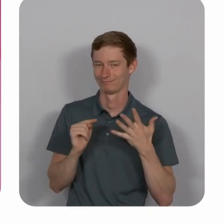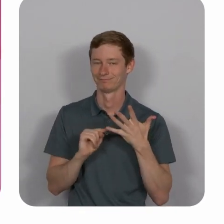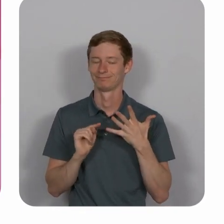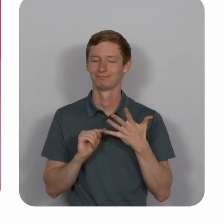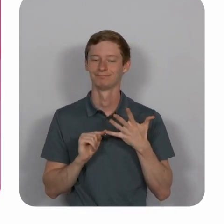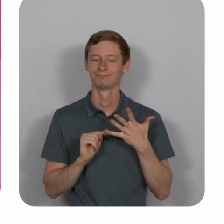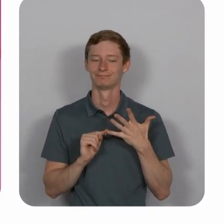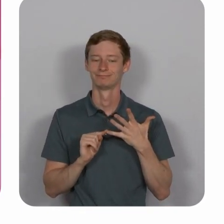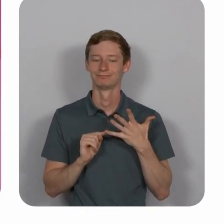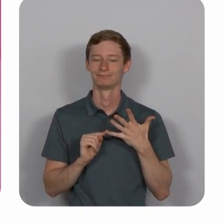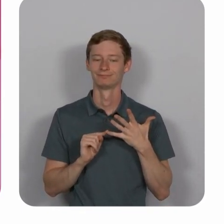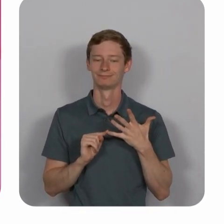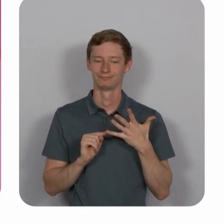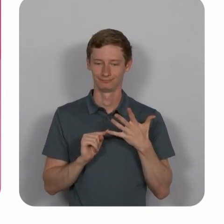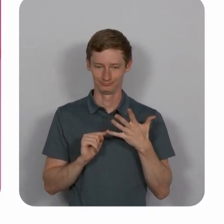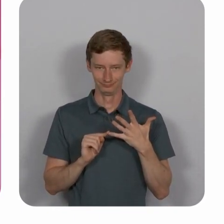is an iterative process.